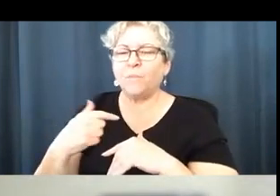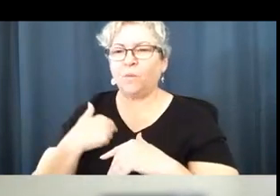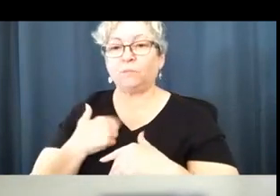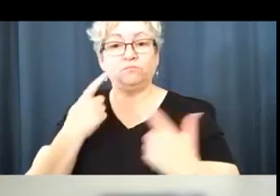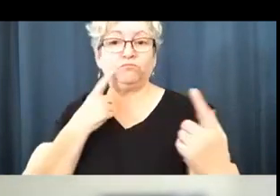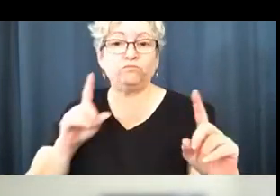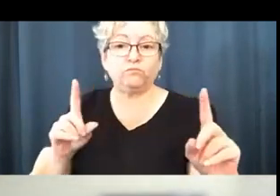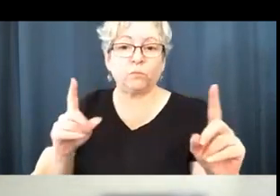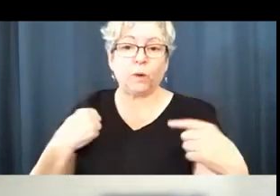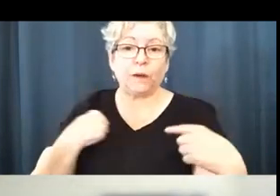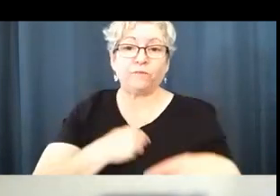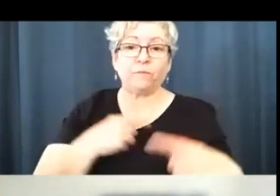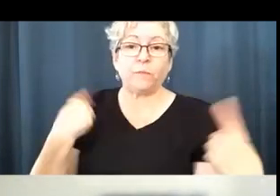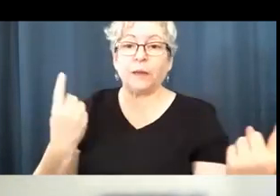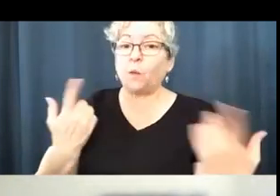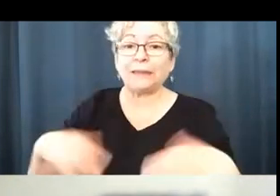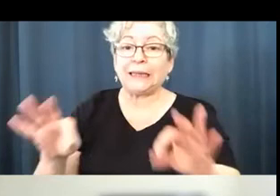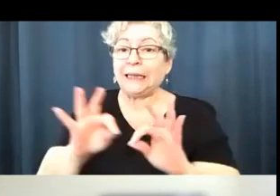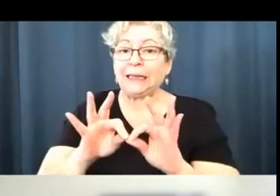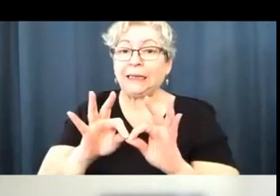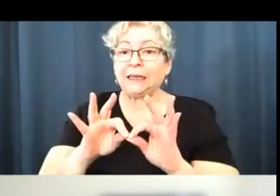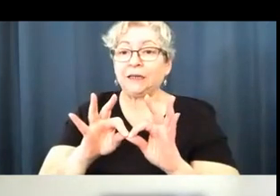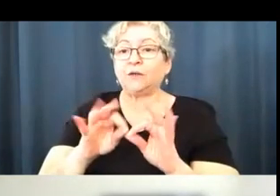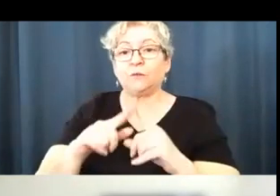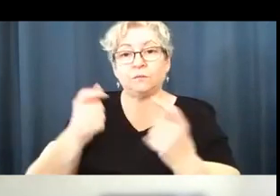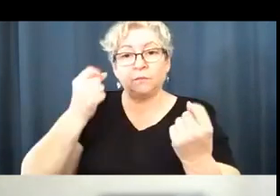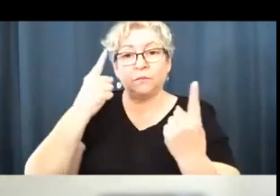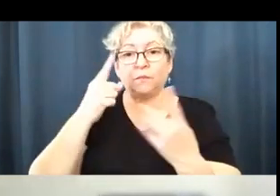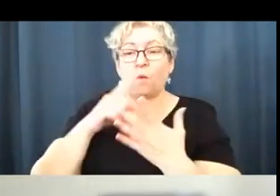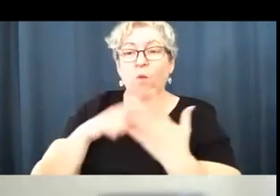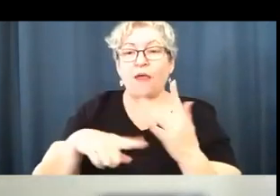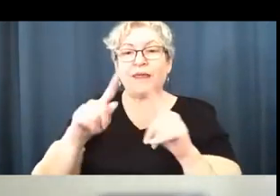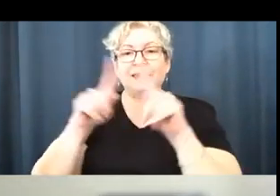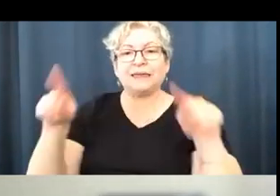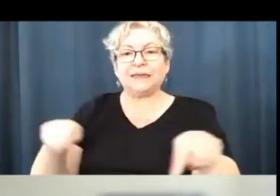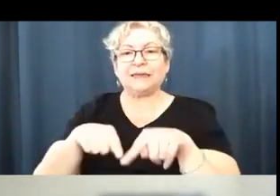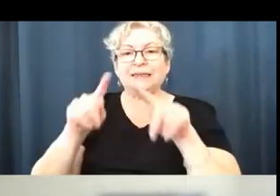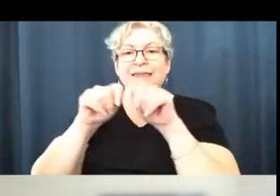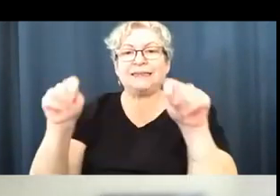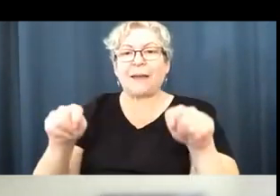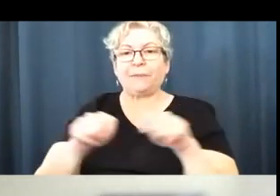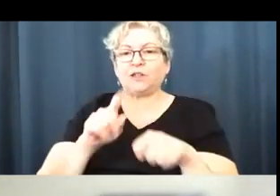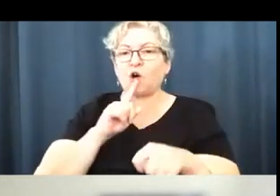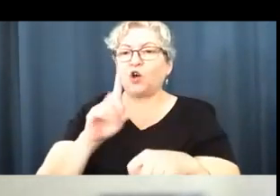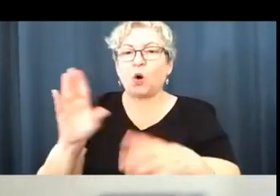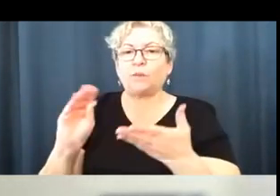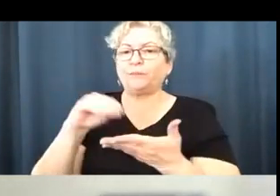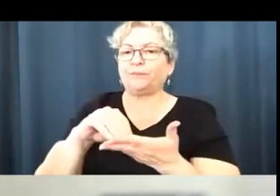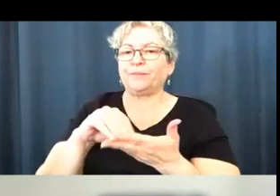And the key is to understand what those templates are and don't put in those elements that aren't accessible, right?